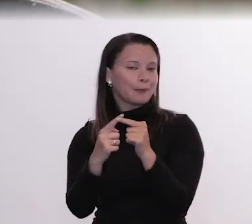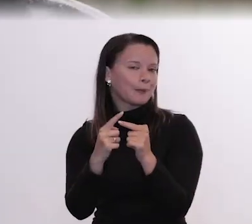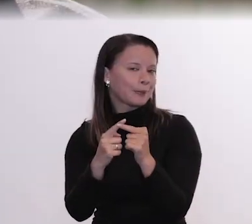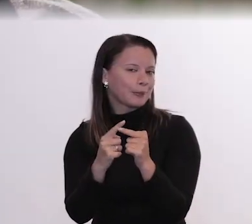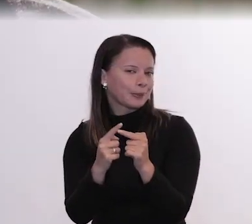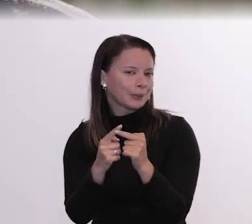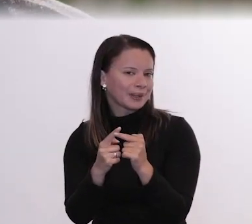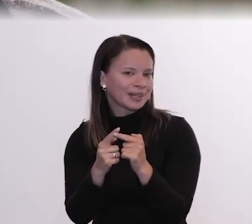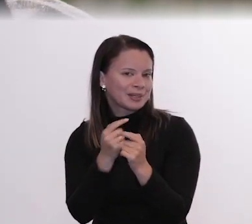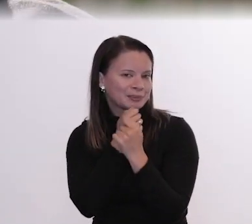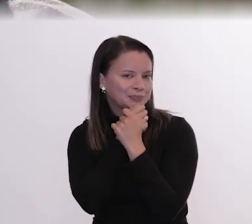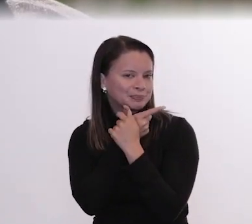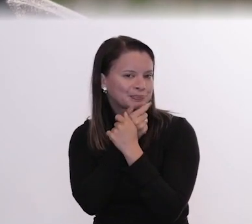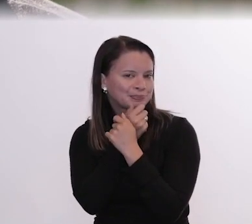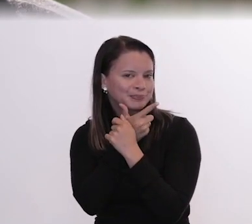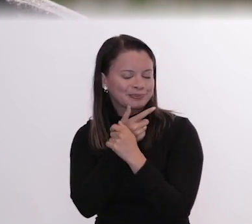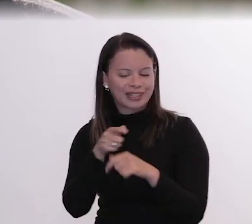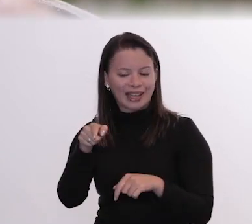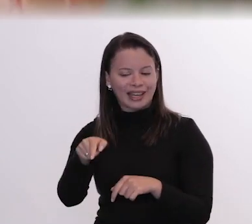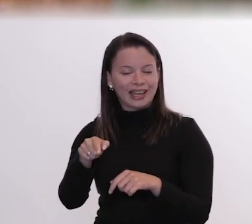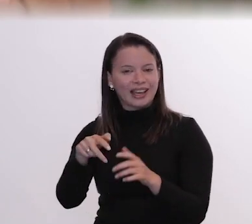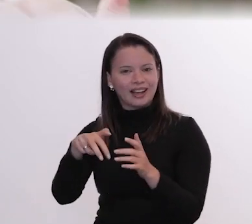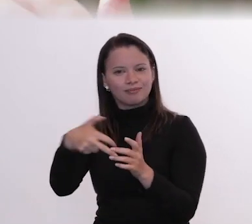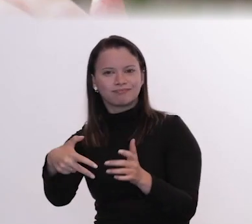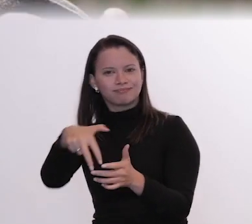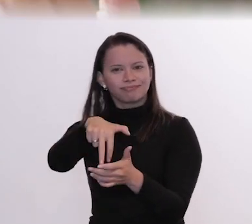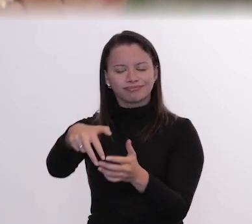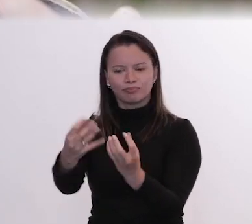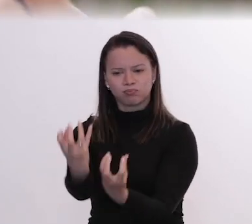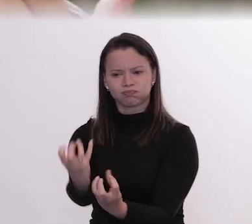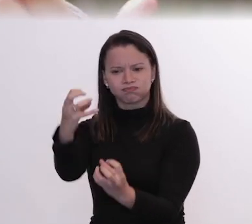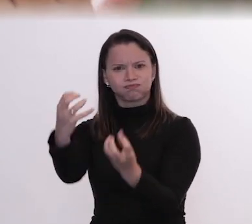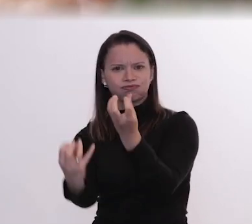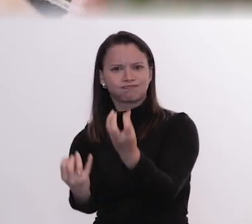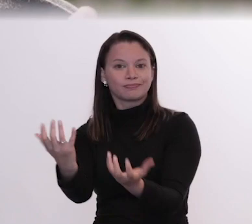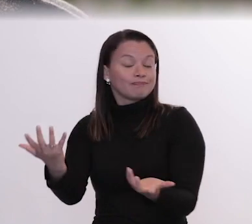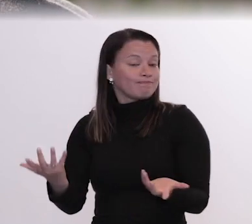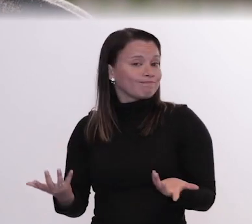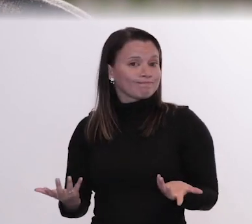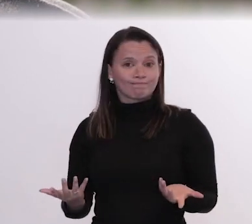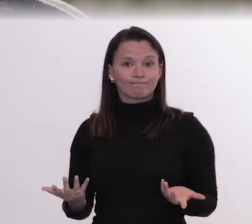I think it's shameful. And that means we still live in a city